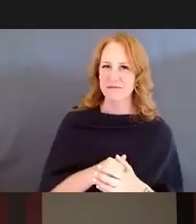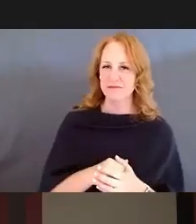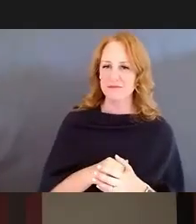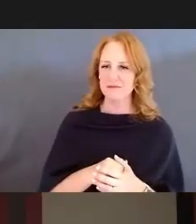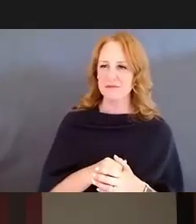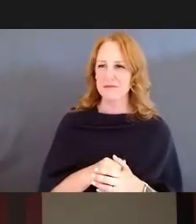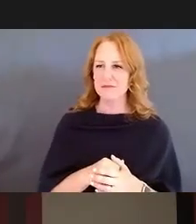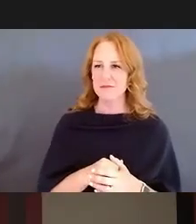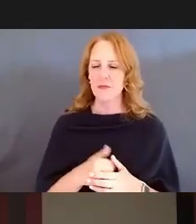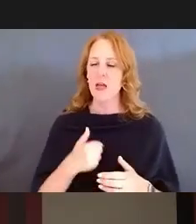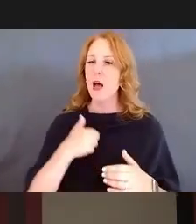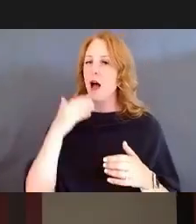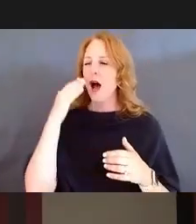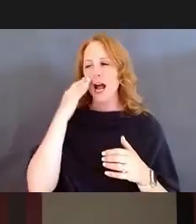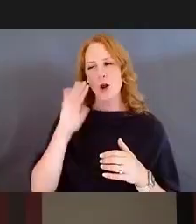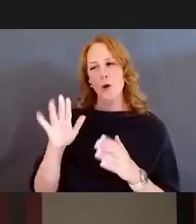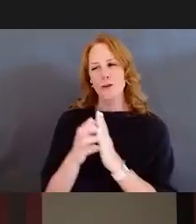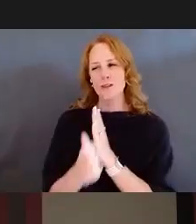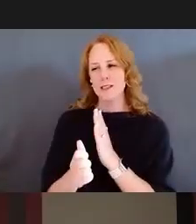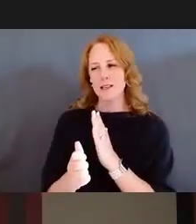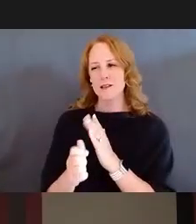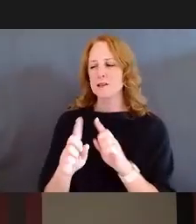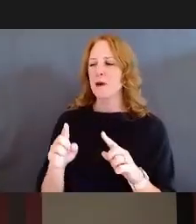I know what kind of skills you bring to the job, but tell everyone what skills do you bring to the